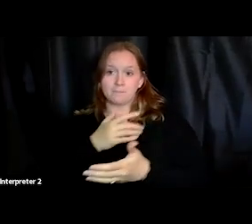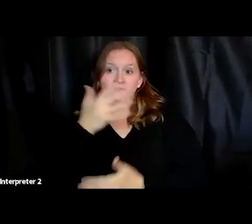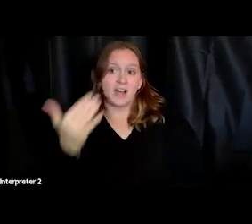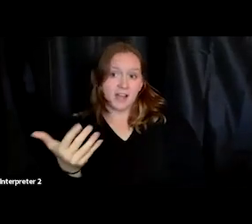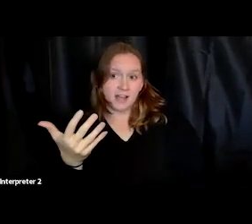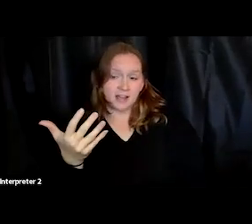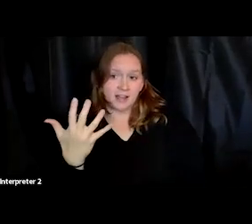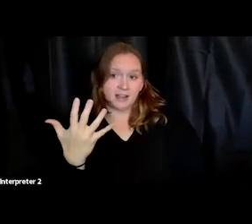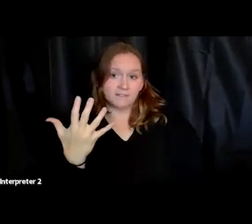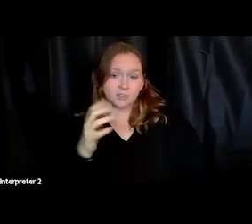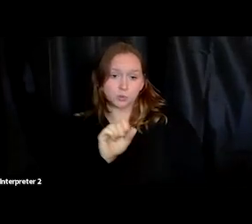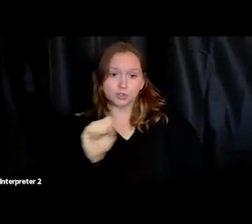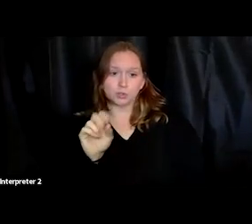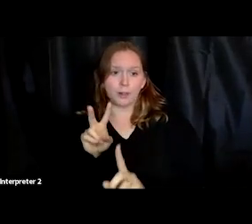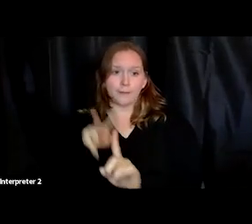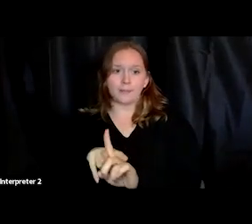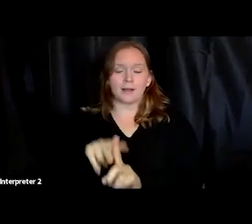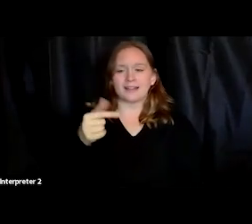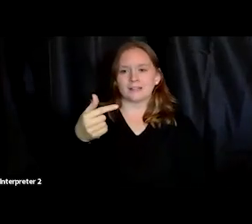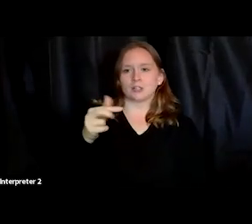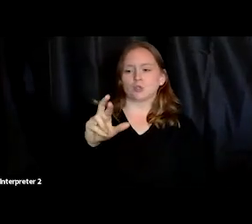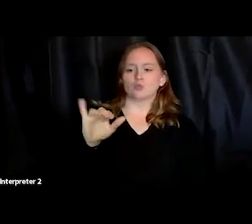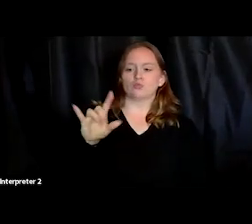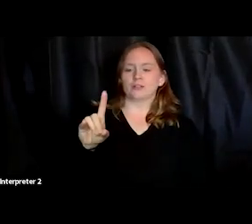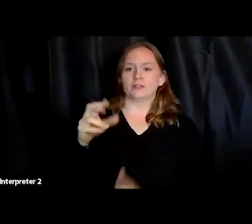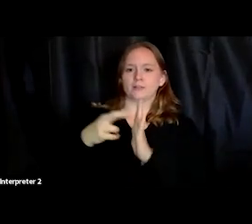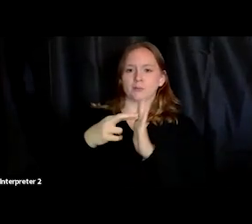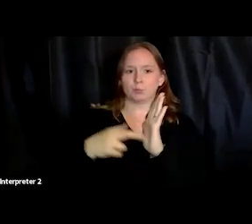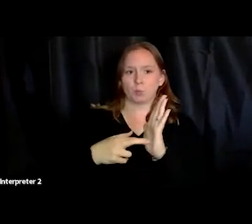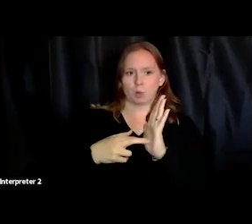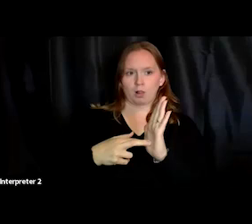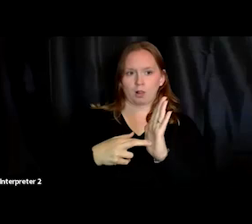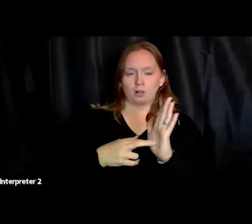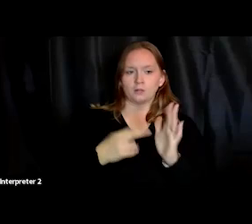what they call the grid rules, an individual who presents with more physical impairments